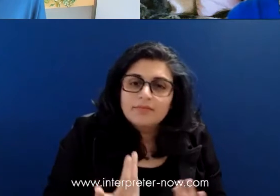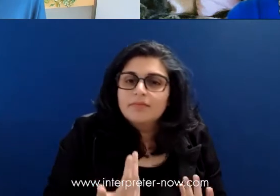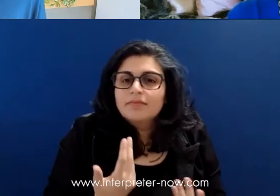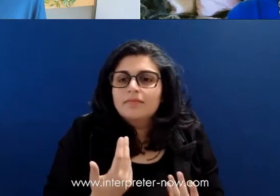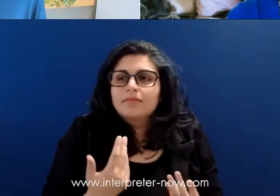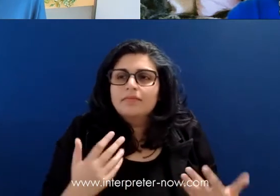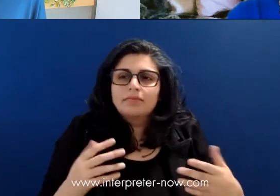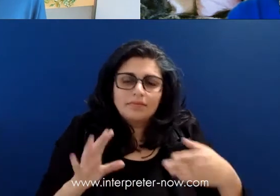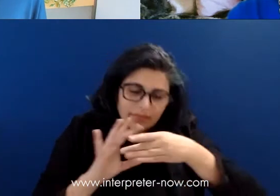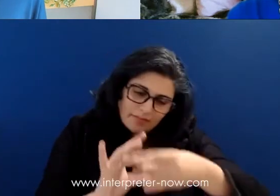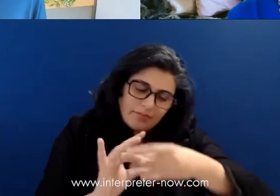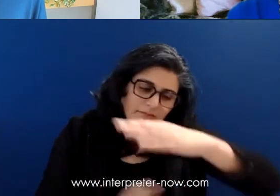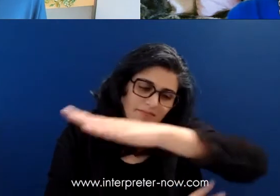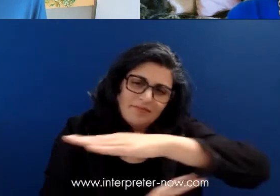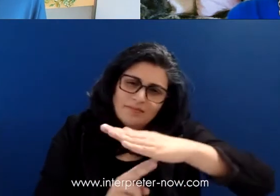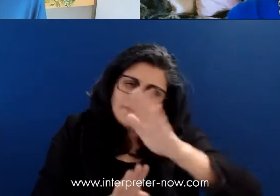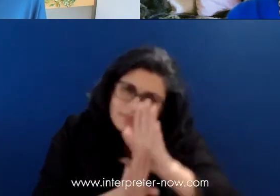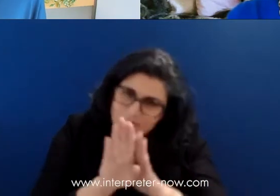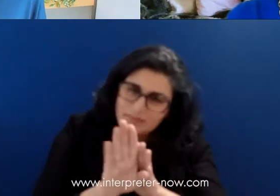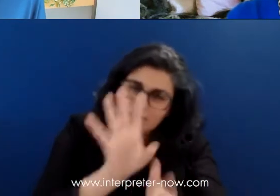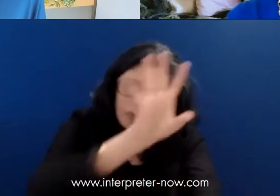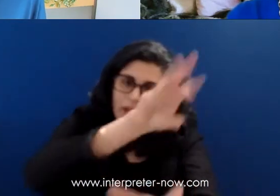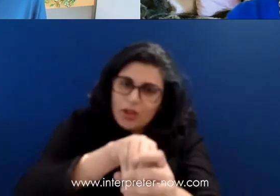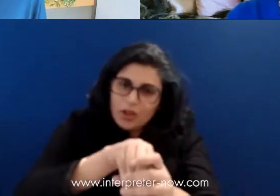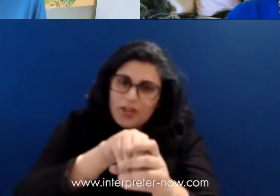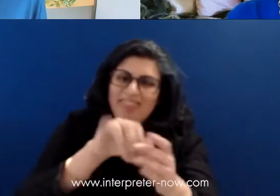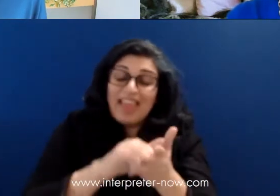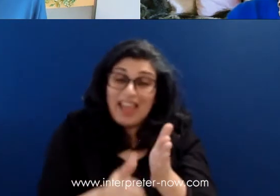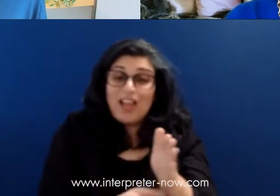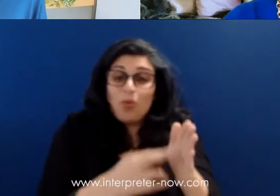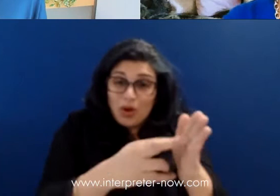to be inclusive, requires the skill of empathy.